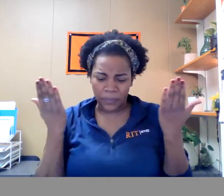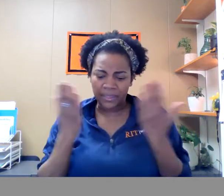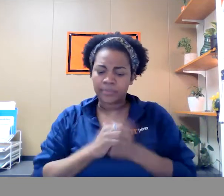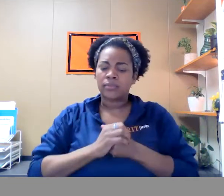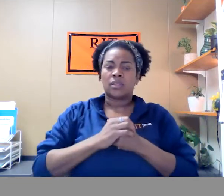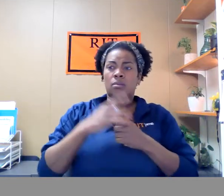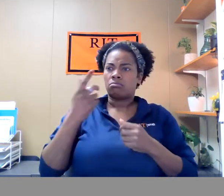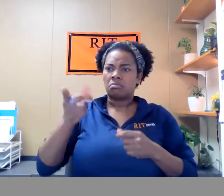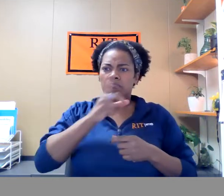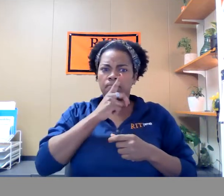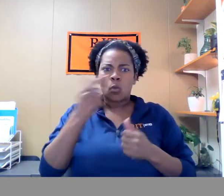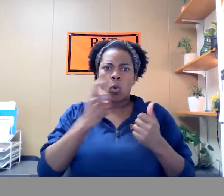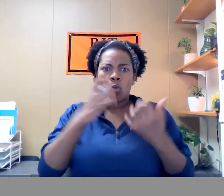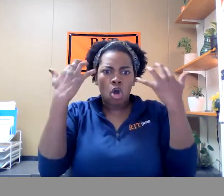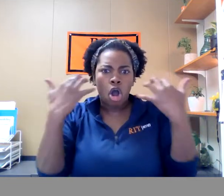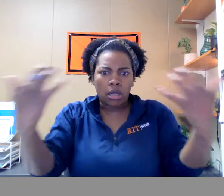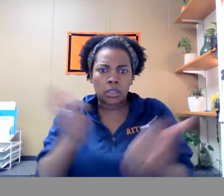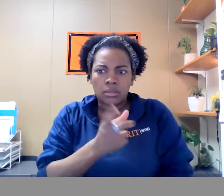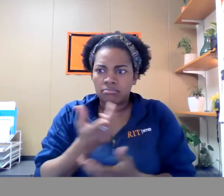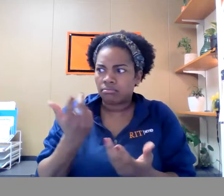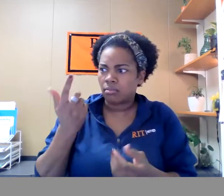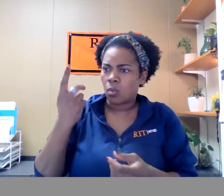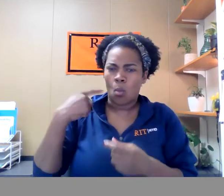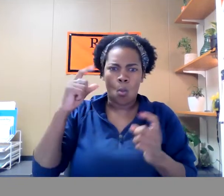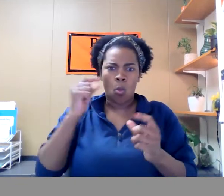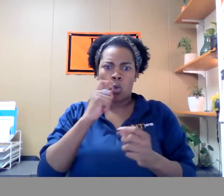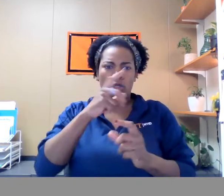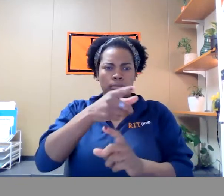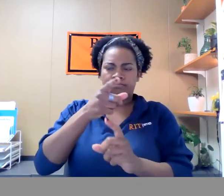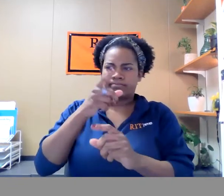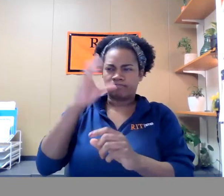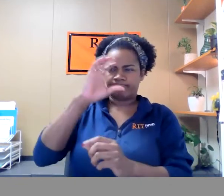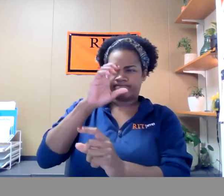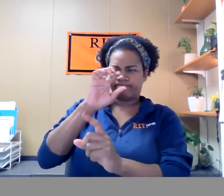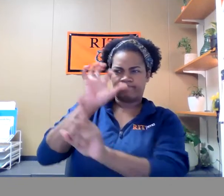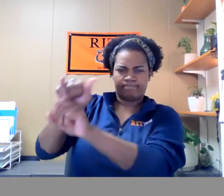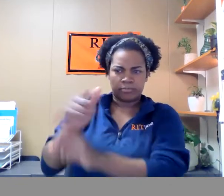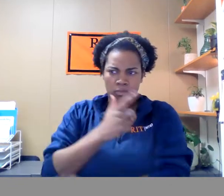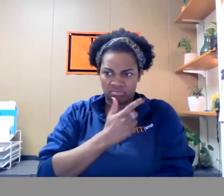Like, we don't know. That hasn't been emphasized, and we need to know that. We also need to know who's your audience.